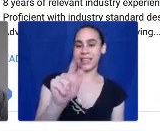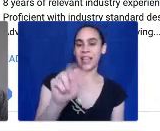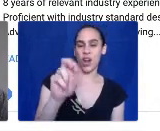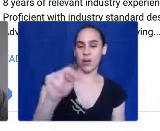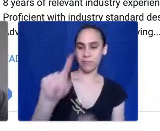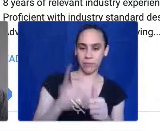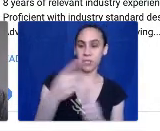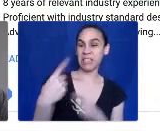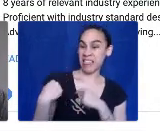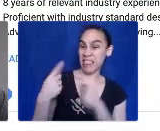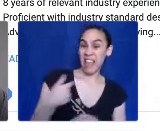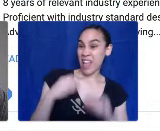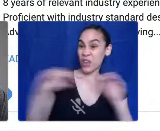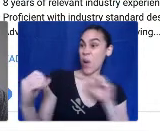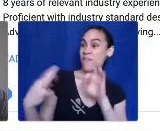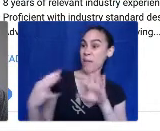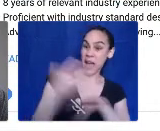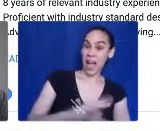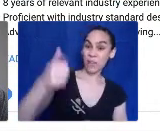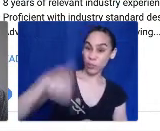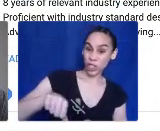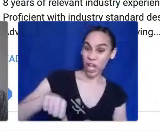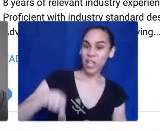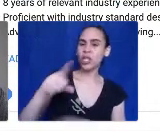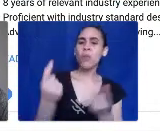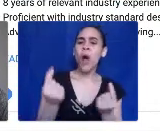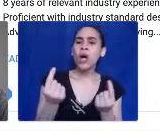after rejections what do you do in a situation that you know you want to improve